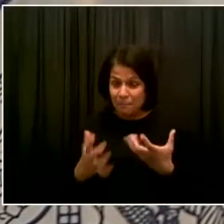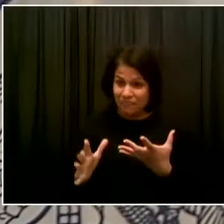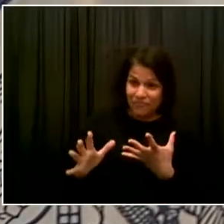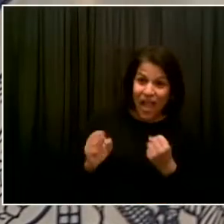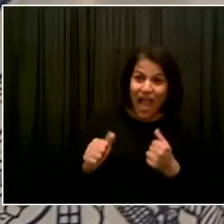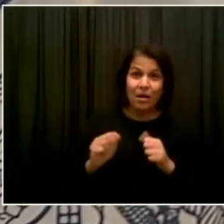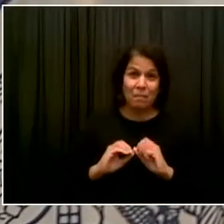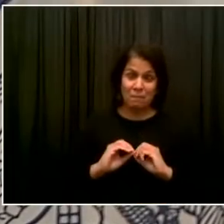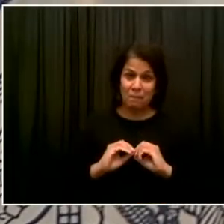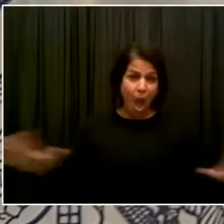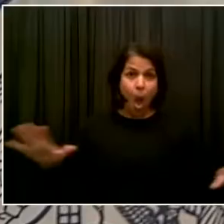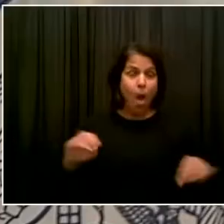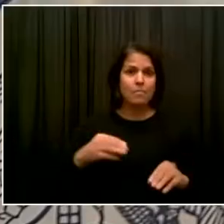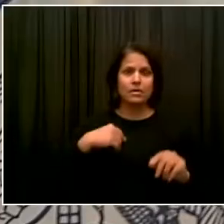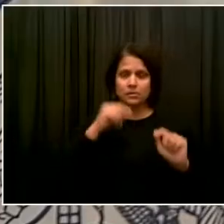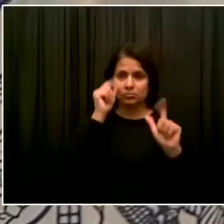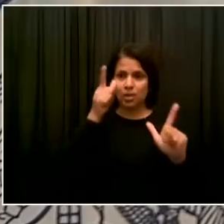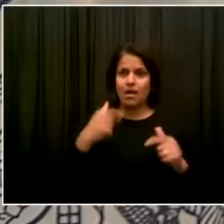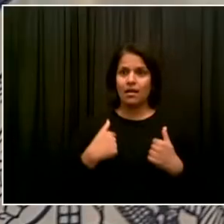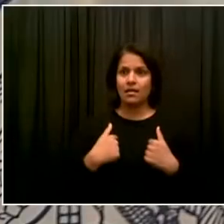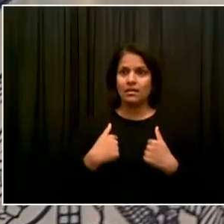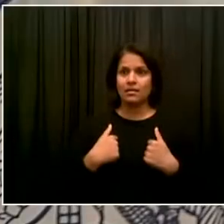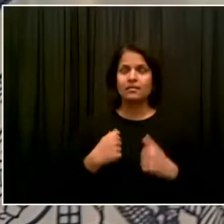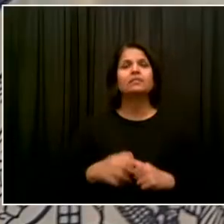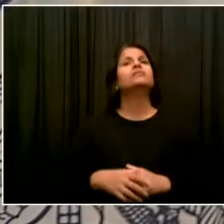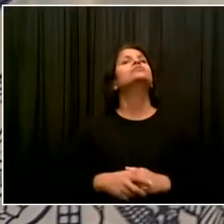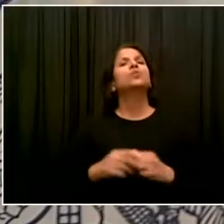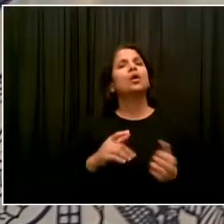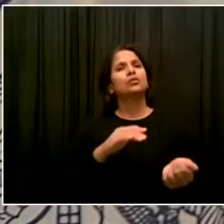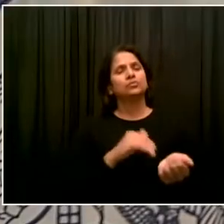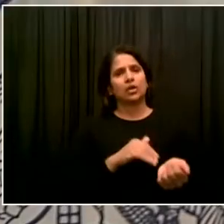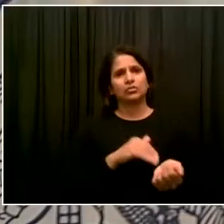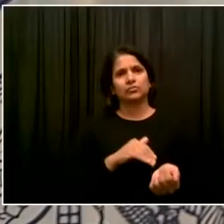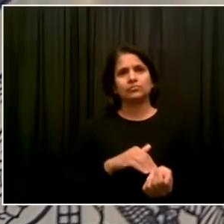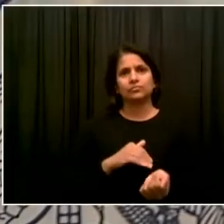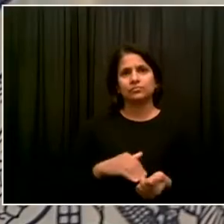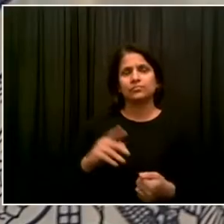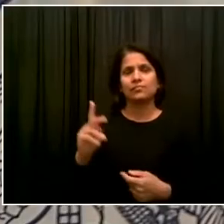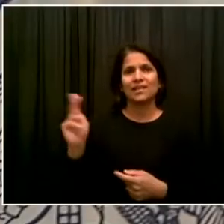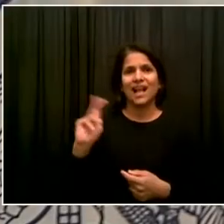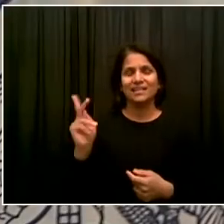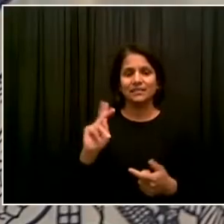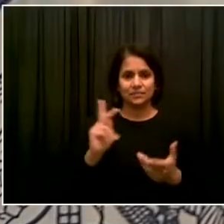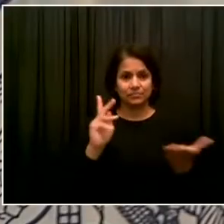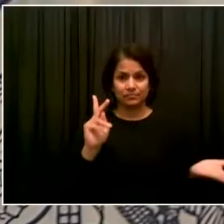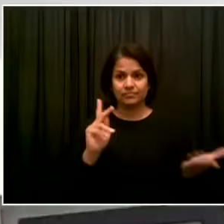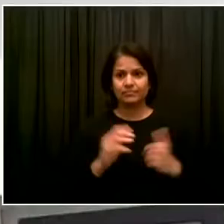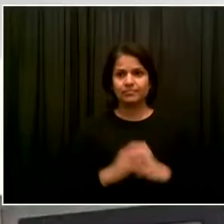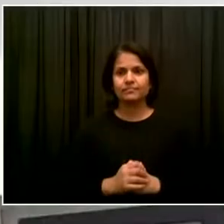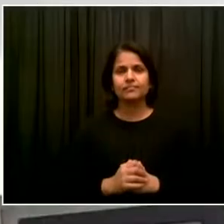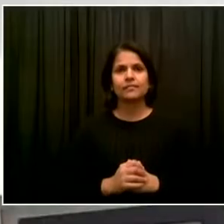EXPECT OMICRON TO MOVE QUITE THIS QUICKLY. WE ARMOE VIG N QUICKLY TO ADJUST BT U WE